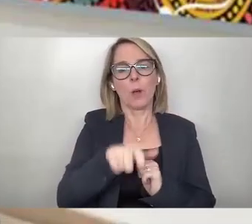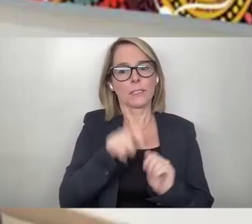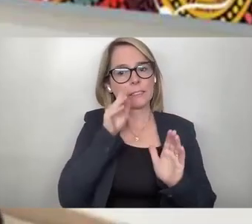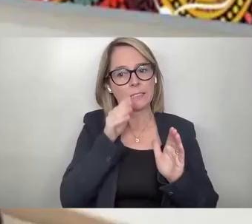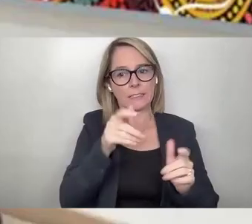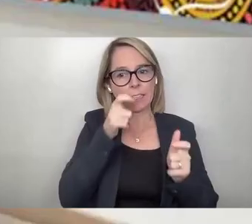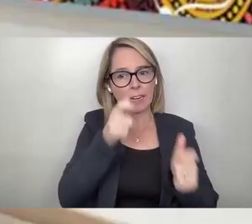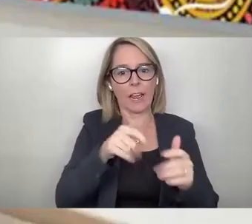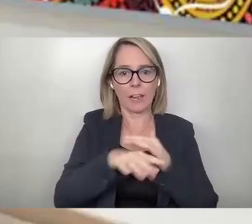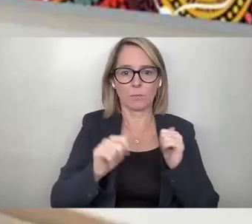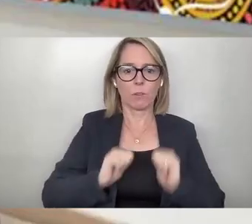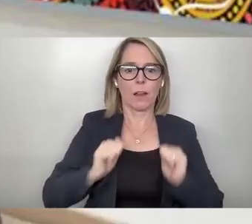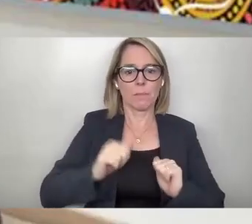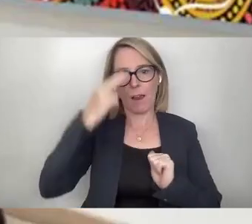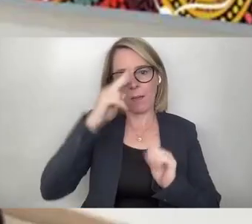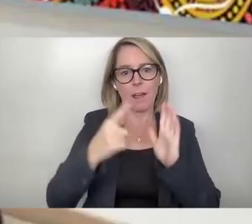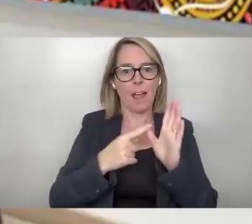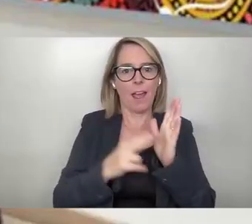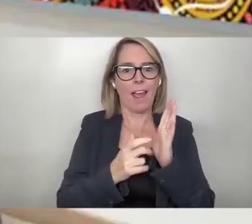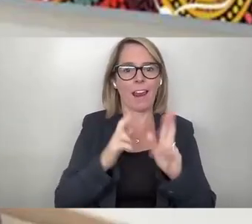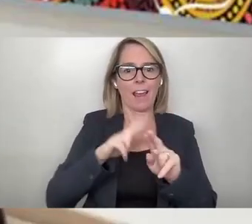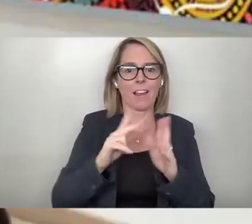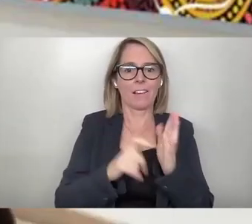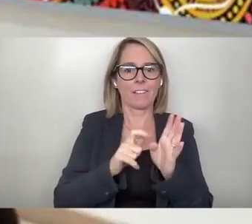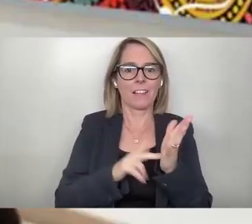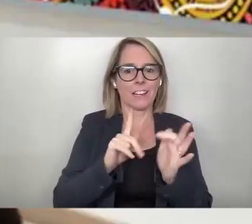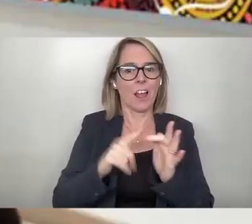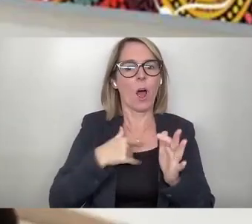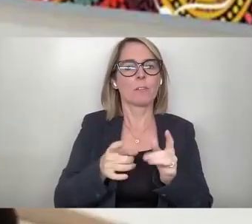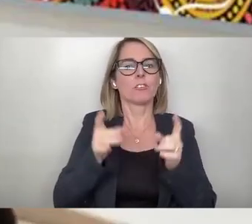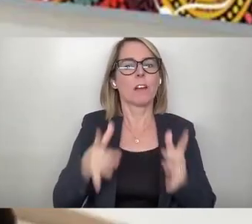is Anna Flynn and I'm the Director of Partnering with Consumers at the Australian Commission on